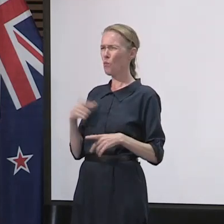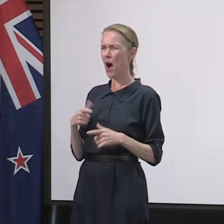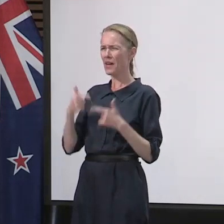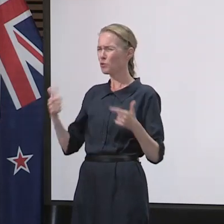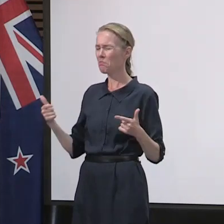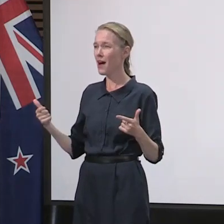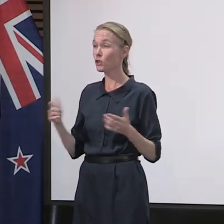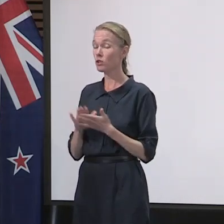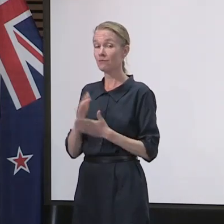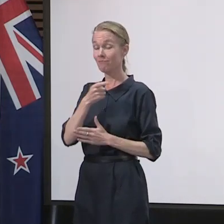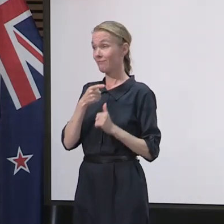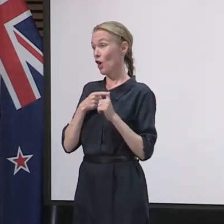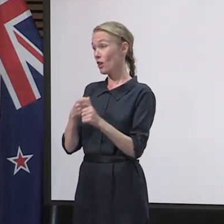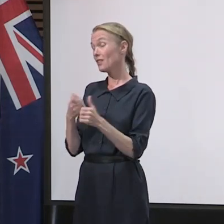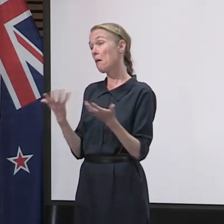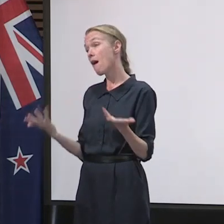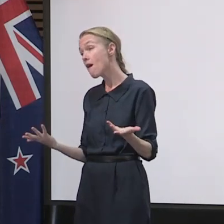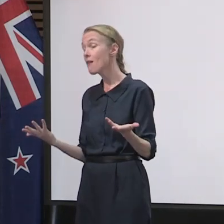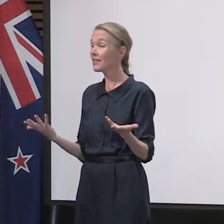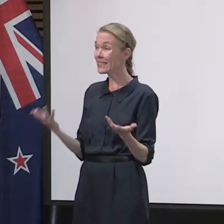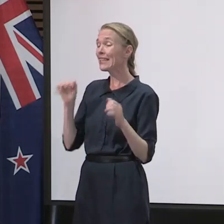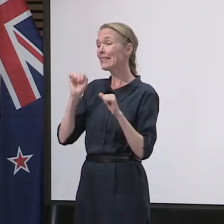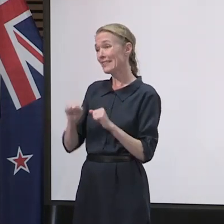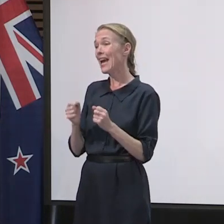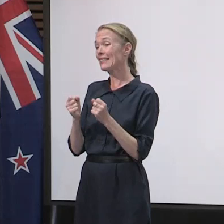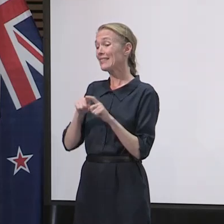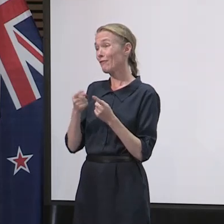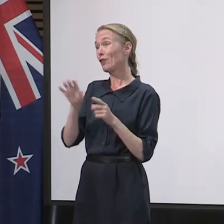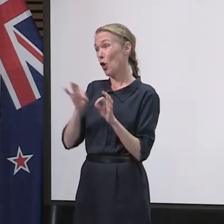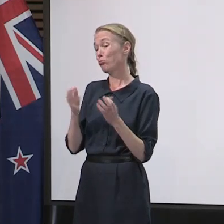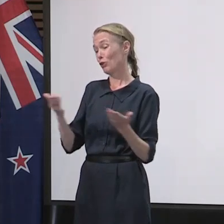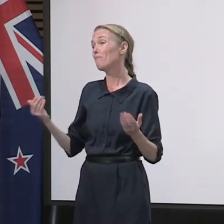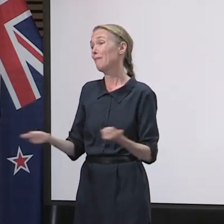and then manual signin and other people using the QR codes?